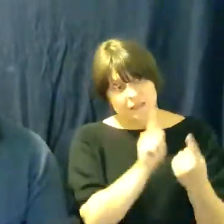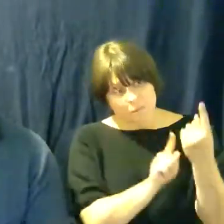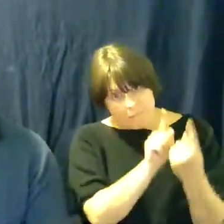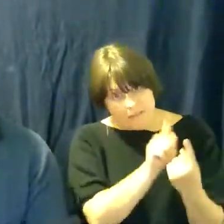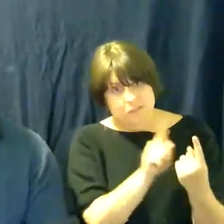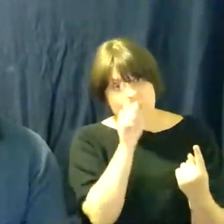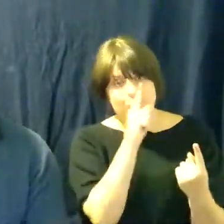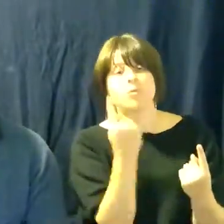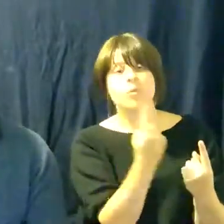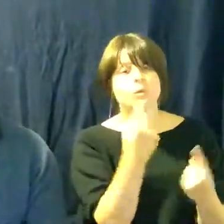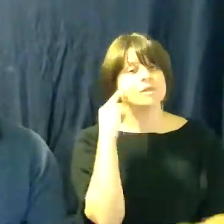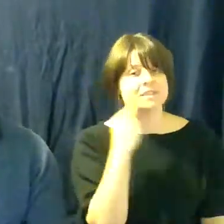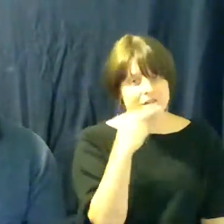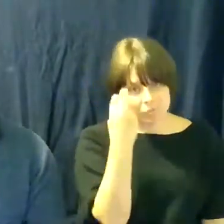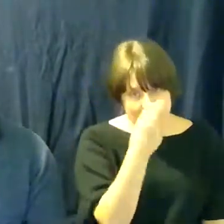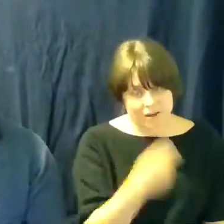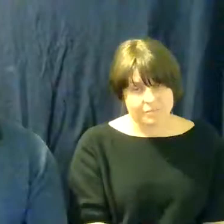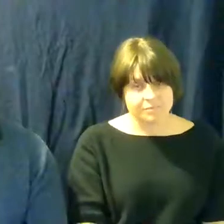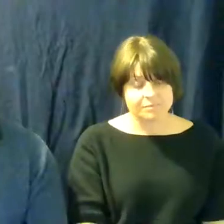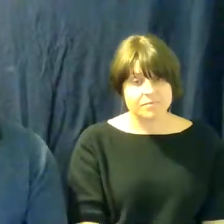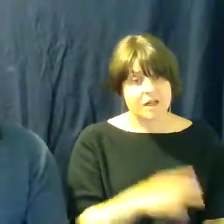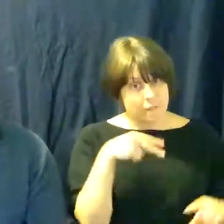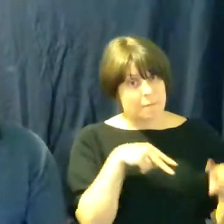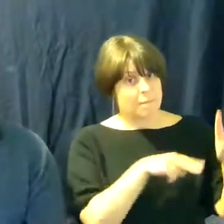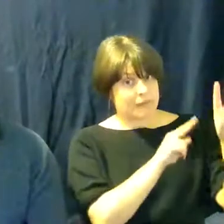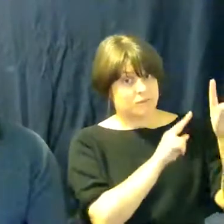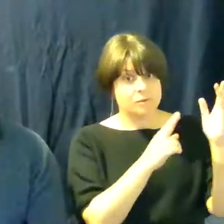people with sensory disabilities